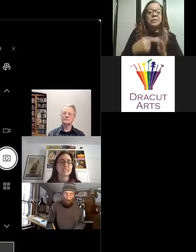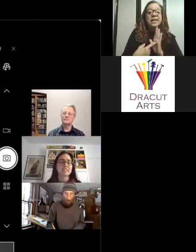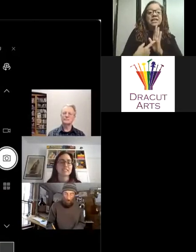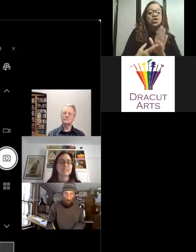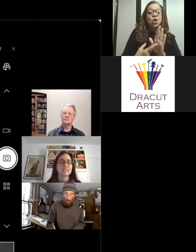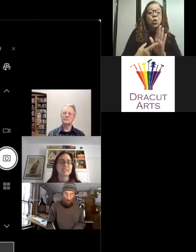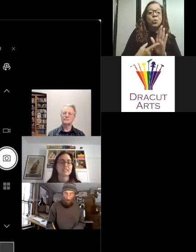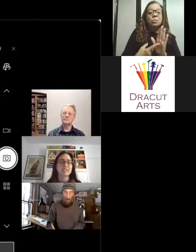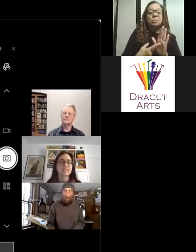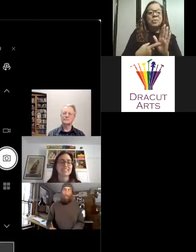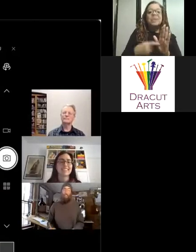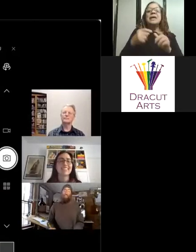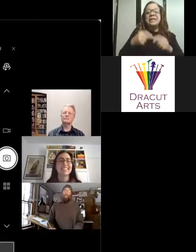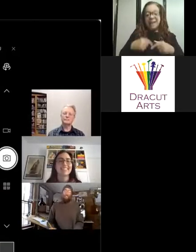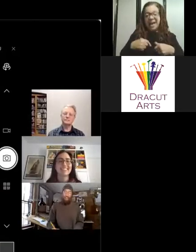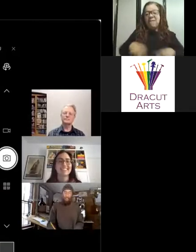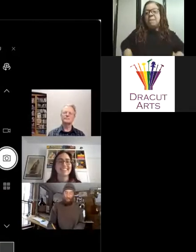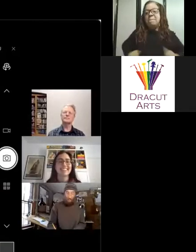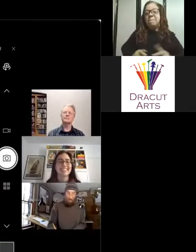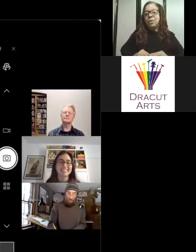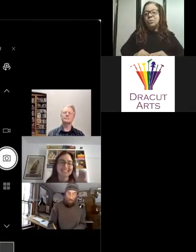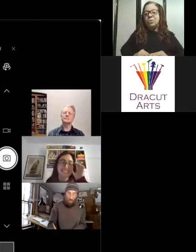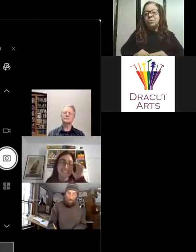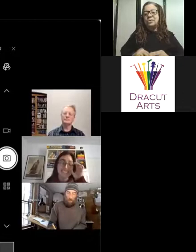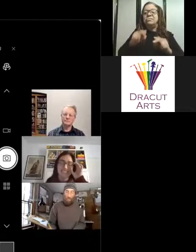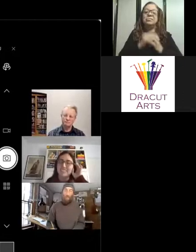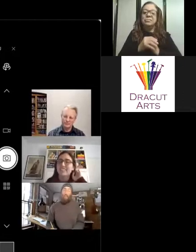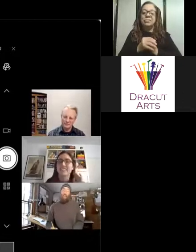wearing a belt, in the belt buckle, right. And their cartridge box on their belt.